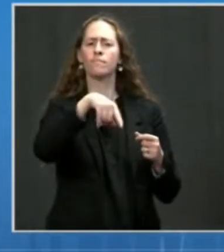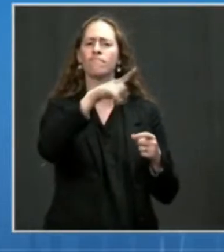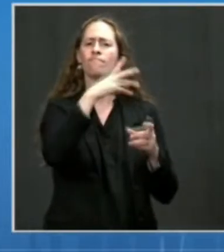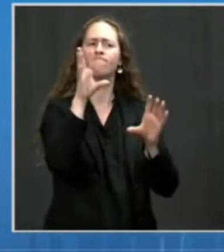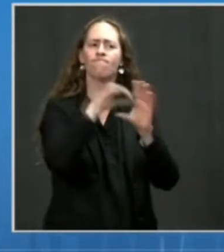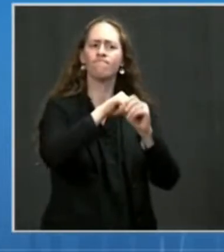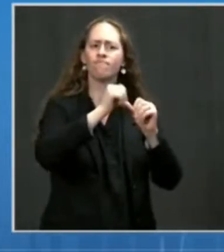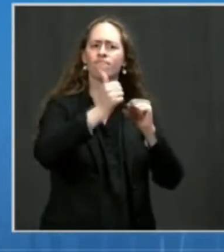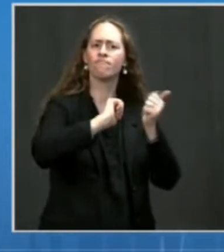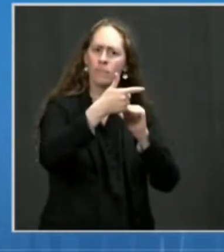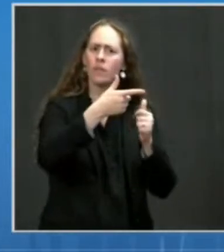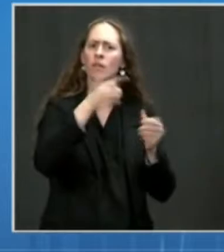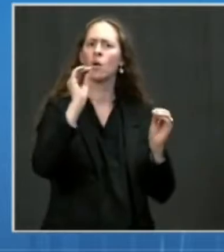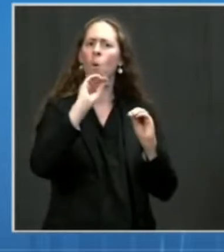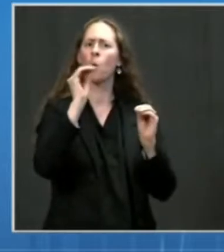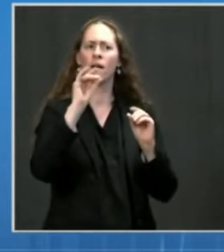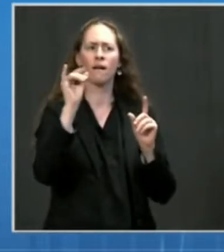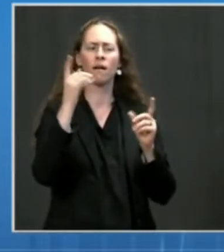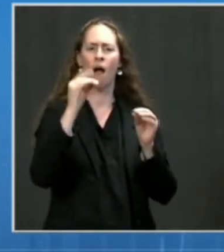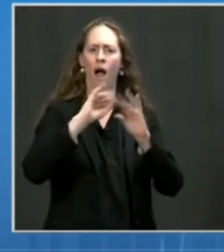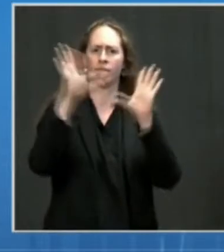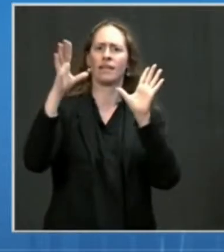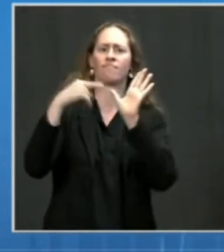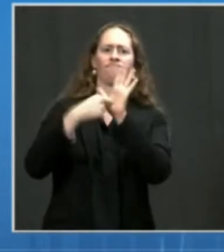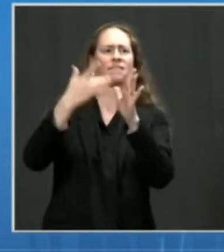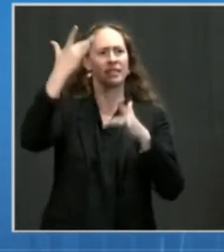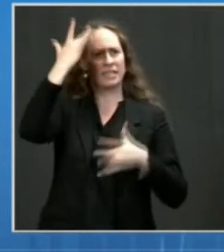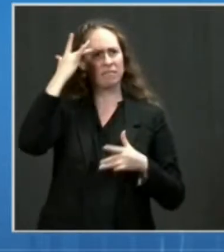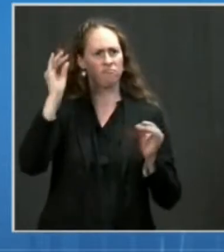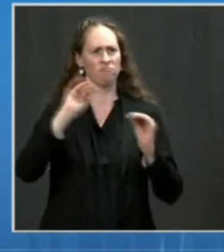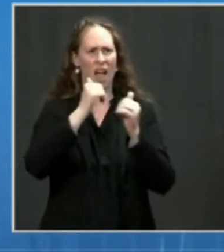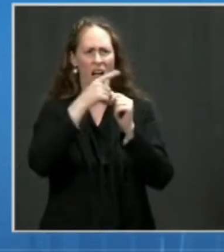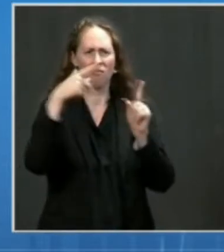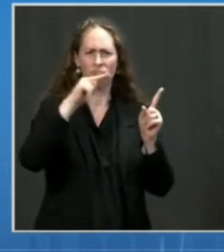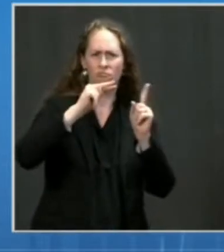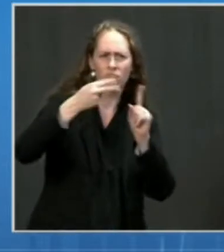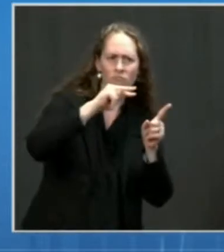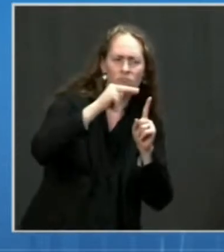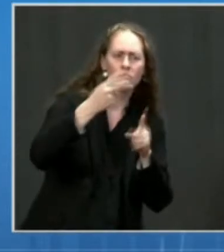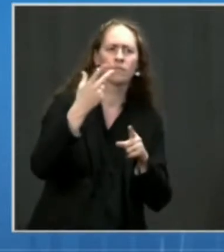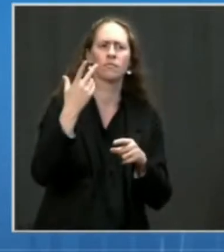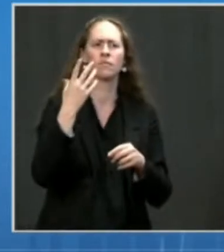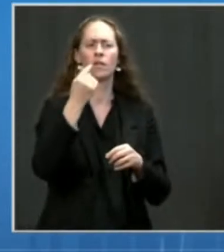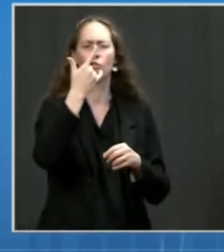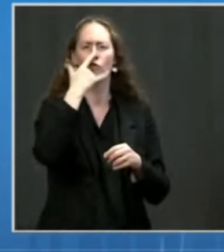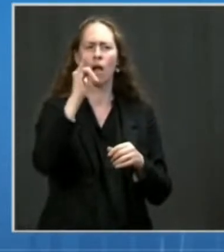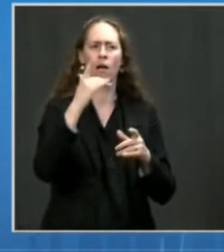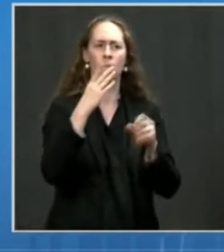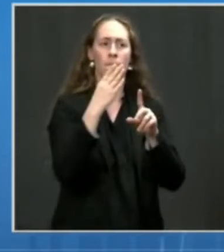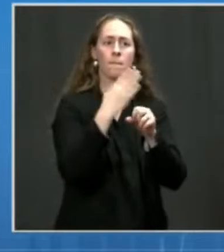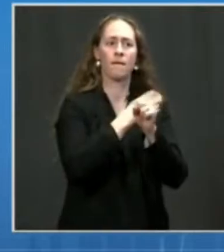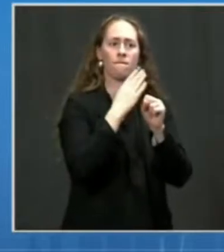ASYMPTOMATIC SPREAD. EXPERTS HAVE SPOKEN TO SAY NOT ENOUGH OF THIS IS HAPPENING.